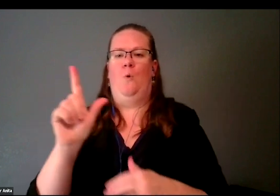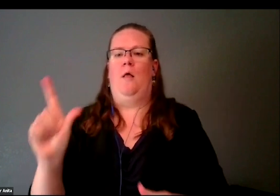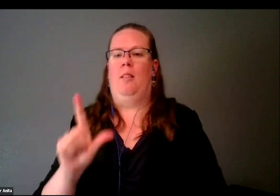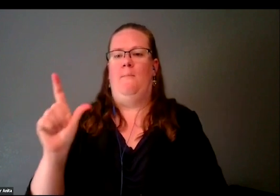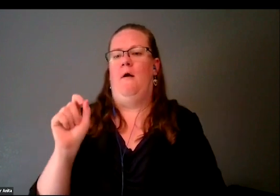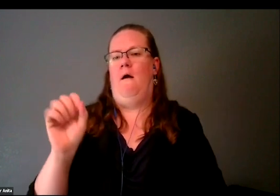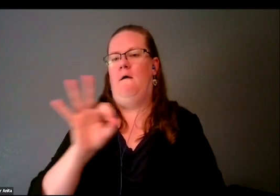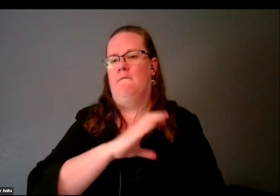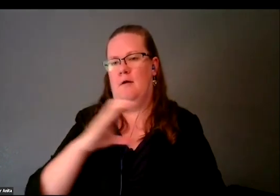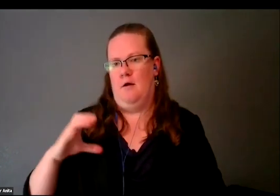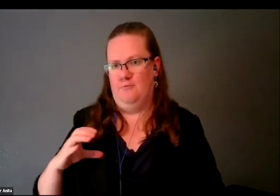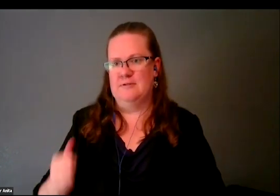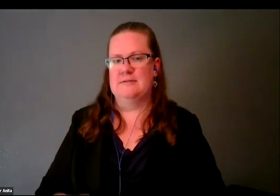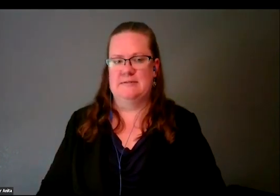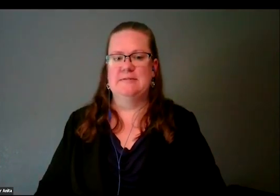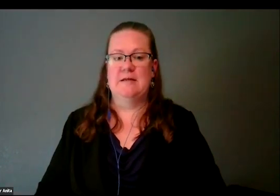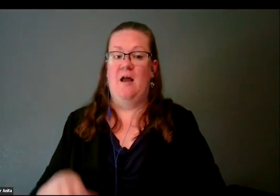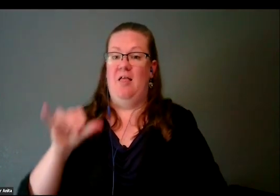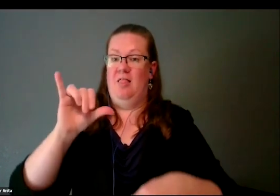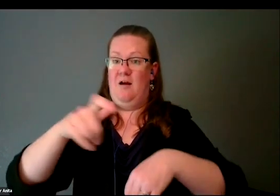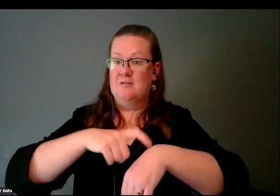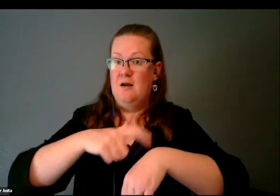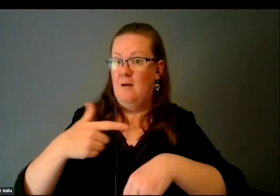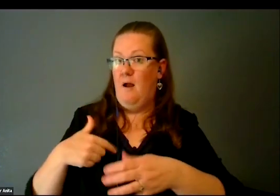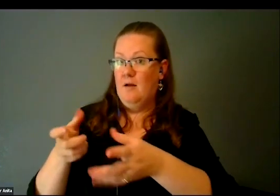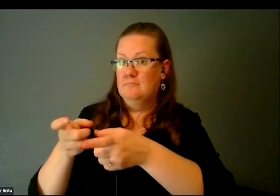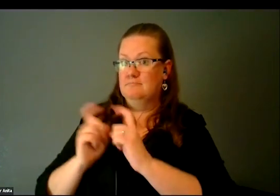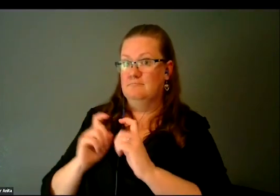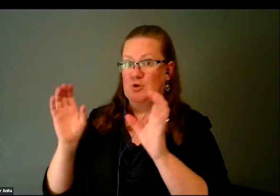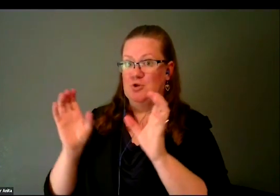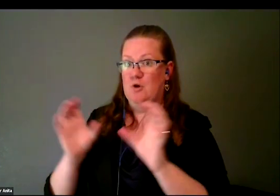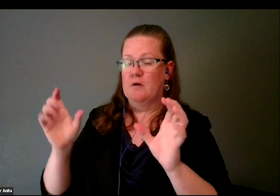At that same time, right after I got certified, I was trained on creating tactile graphics